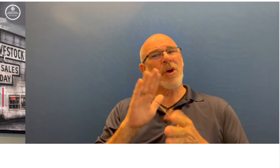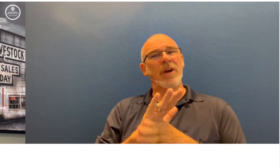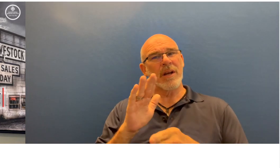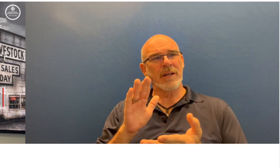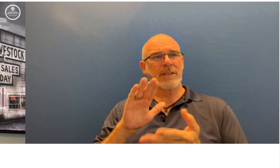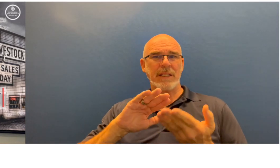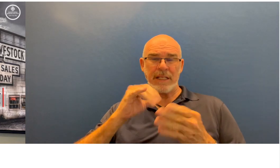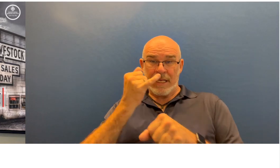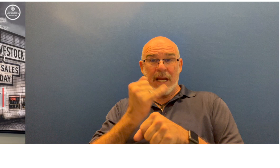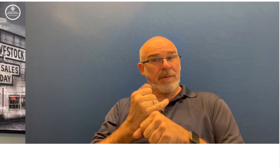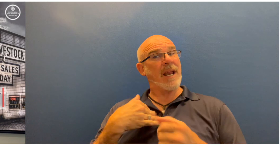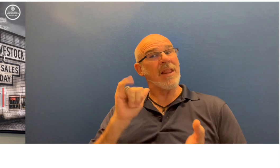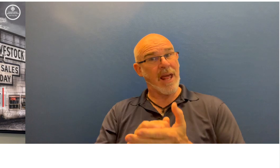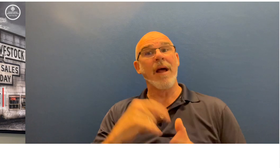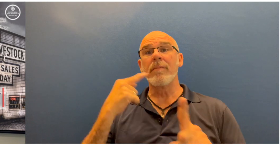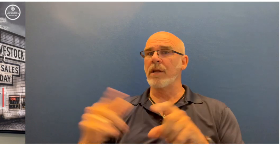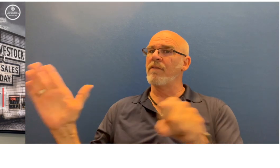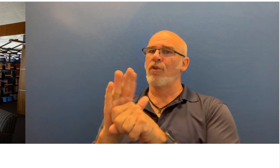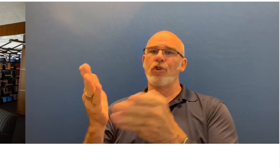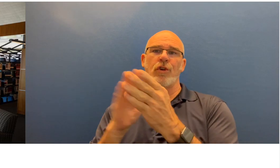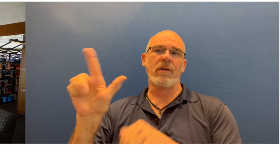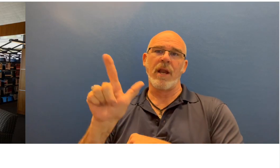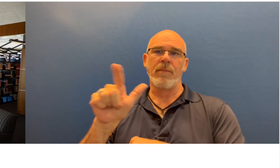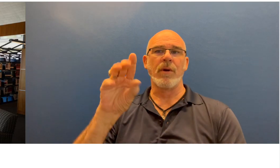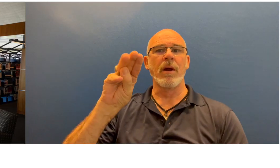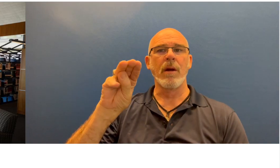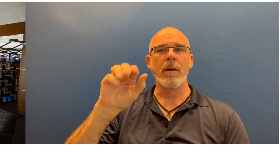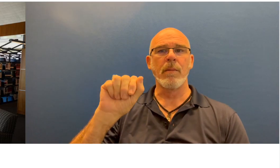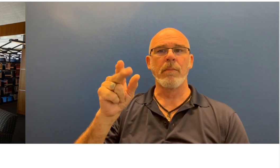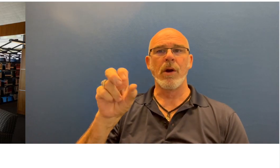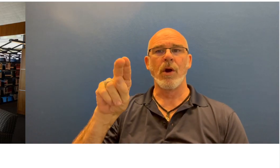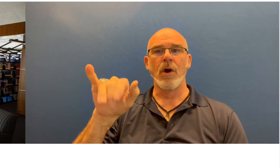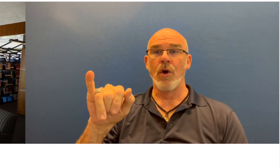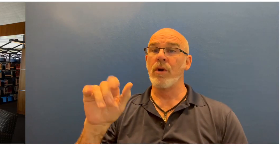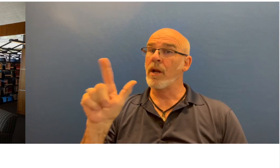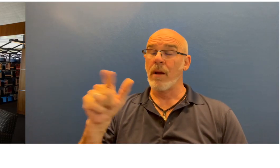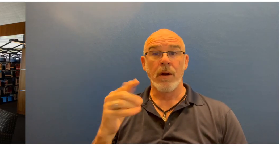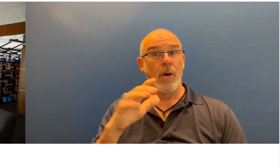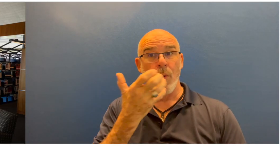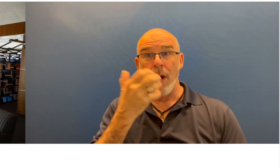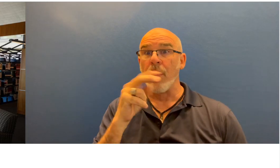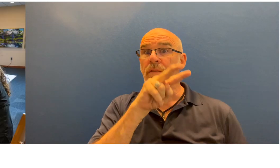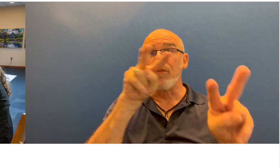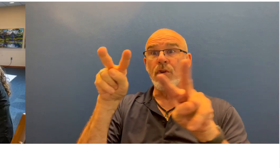And then a full service library, the Mahoney Library. The views are amazing. Just on the second floor, you can look at Sonoma Mountain